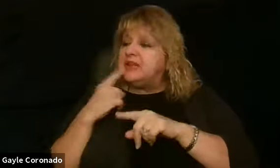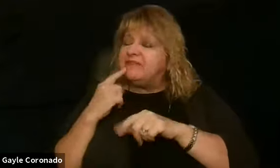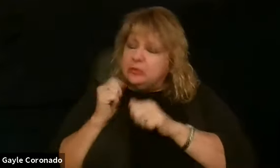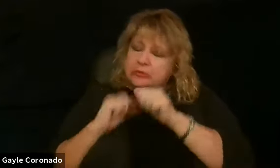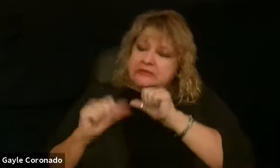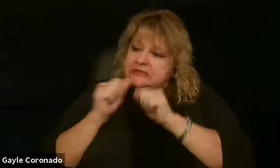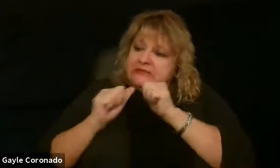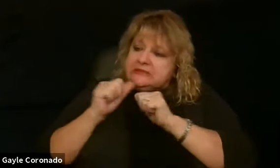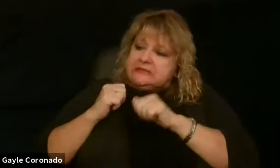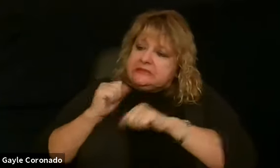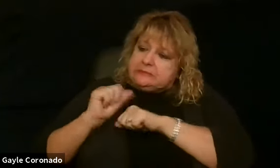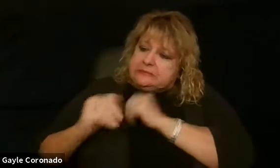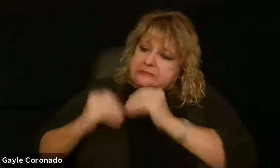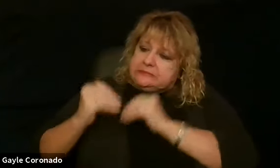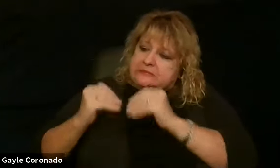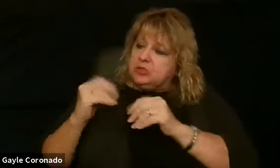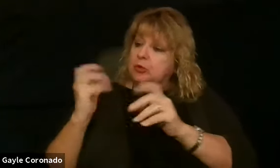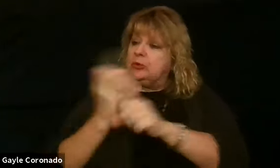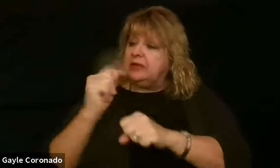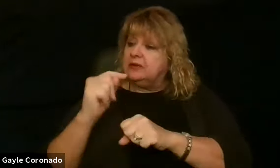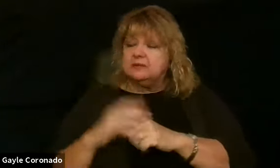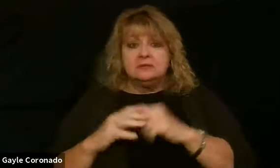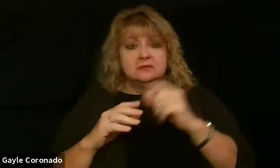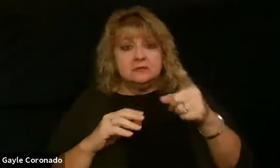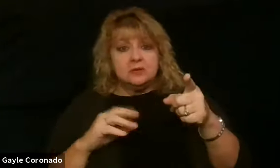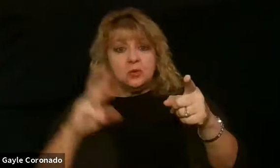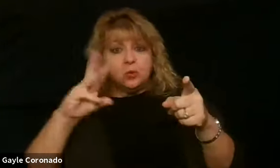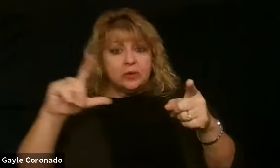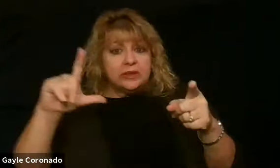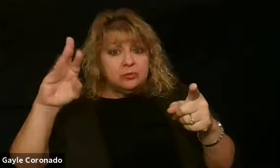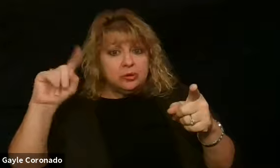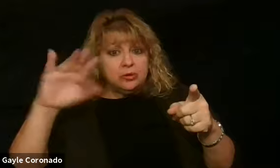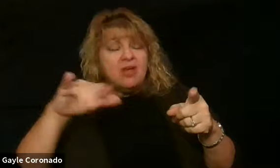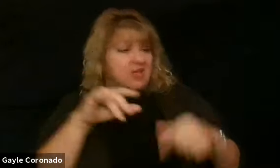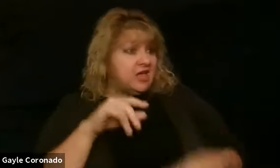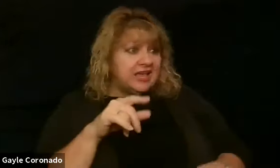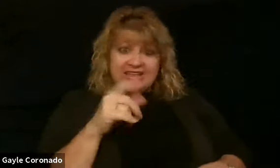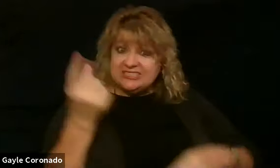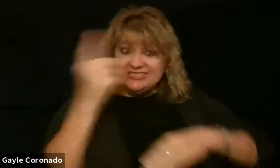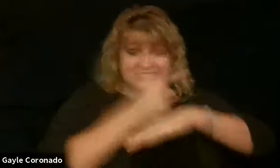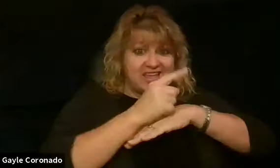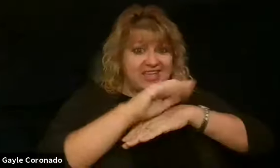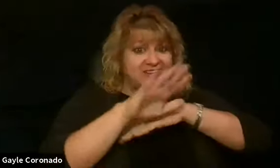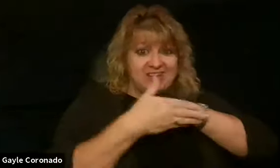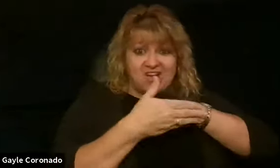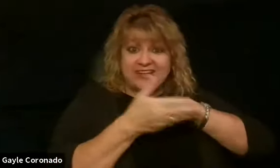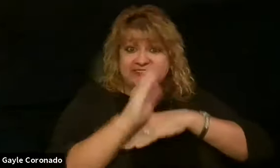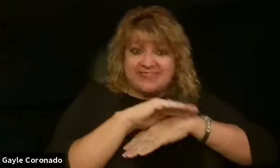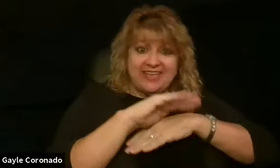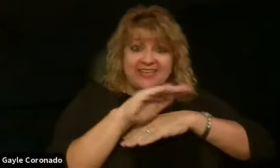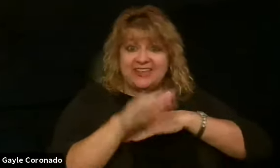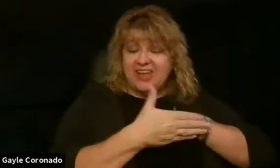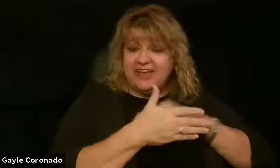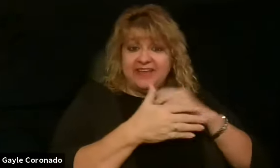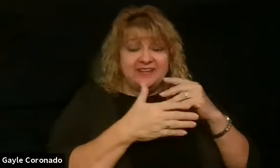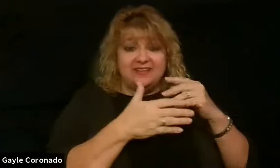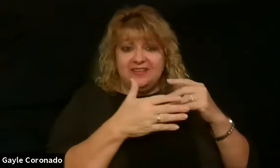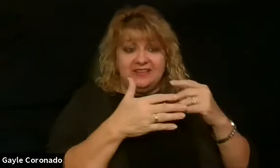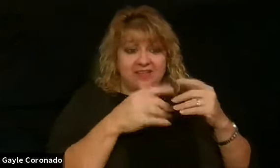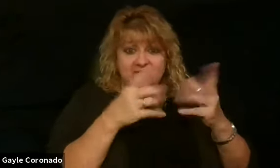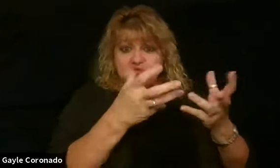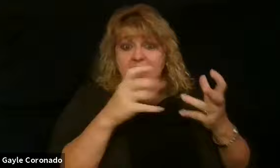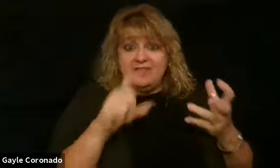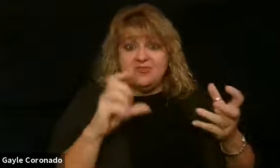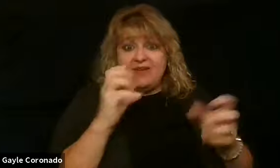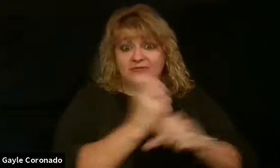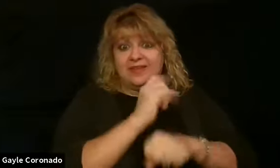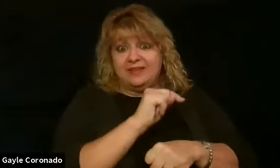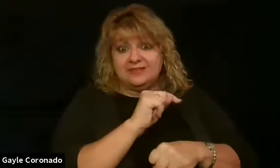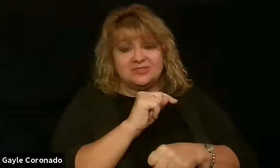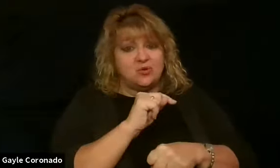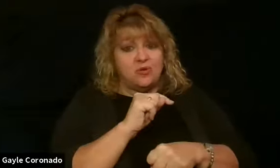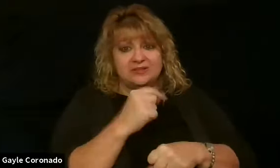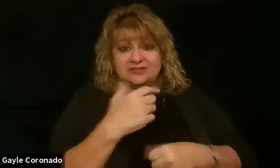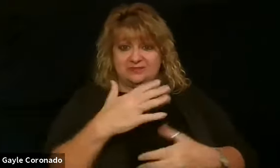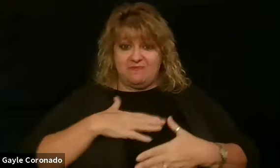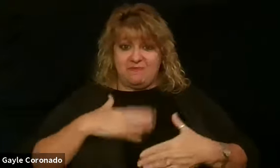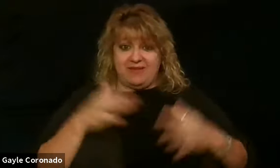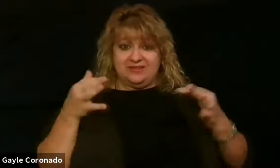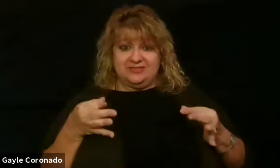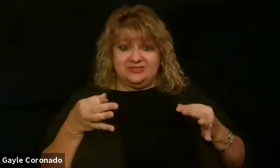It's not a day and night, day and night, but you, you gotta, you either you want to you don't want it so you have the choice is your choice. So, I'm gonna continue keep pushing.